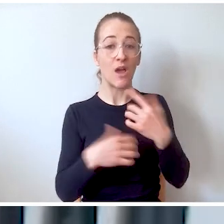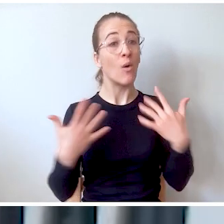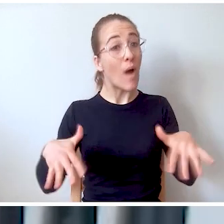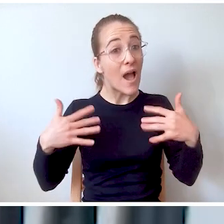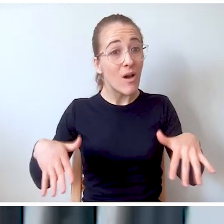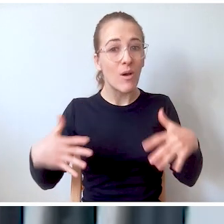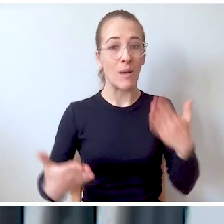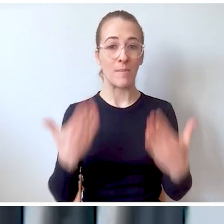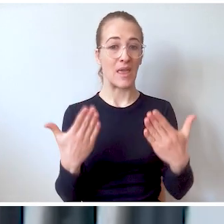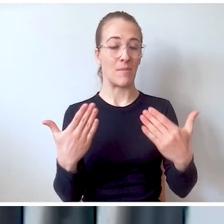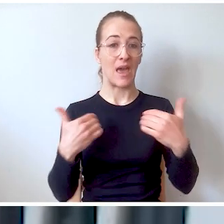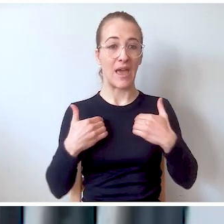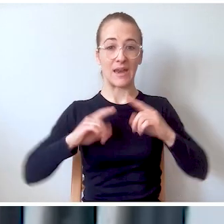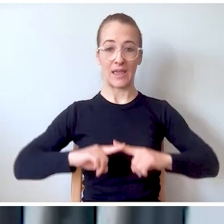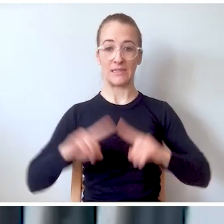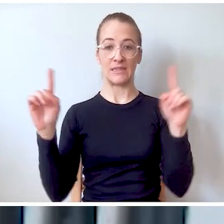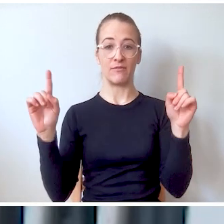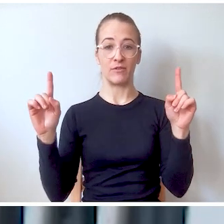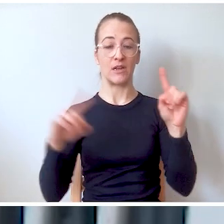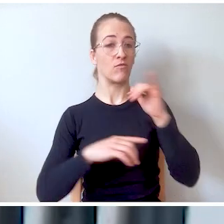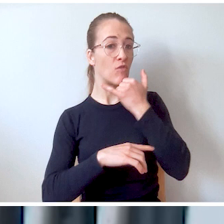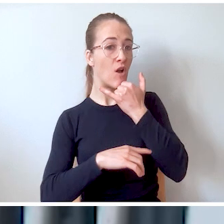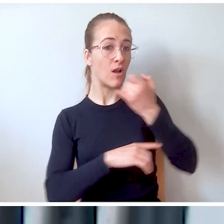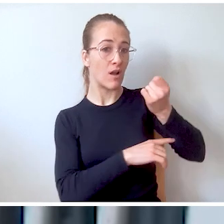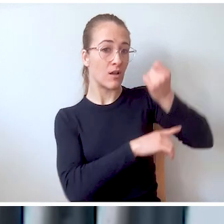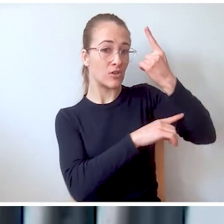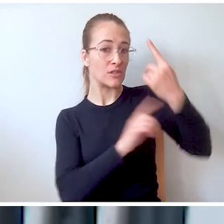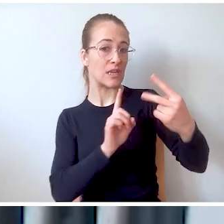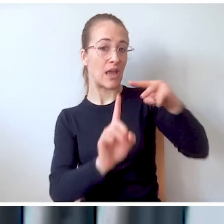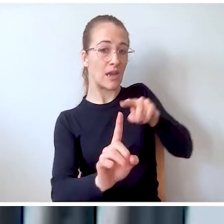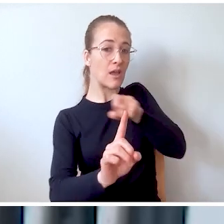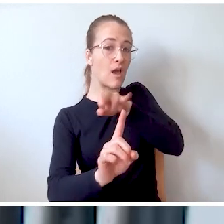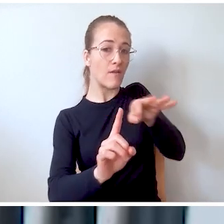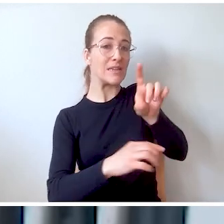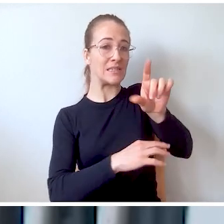maybe I had a different or incorrect understanding of what disability means,